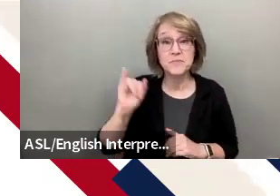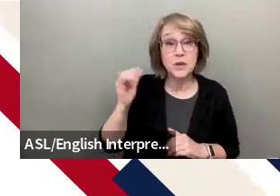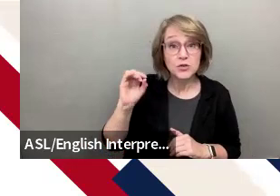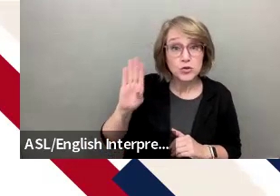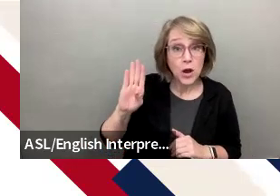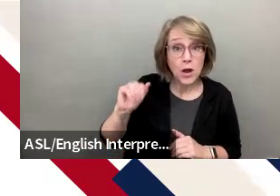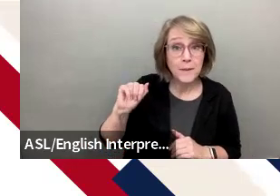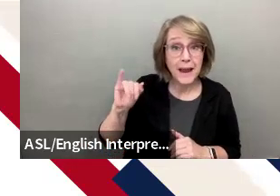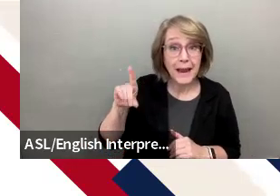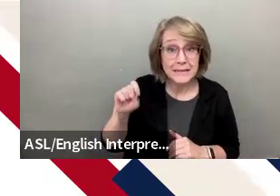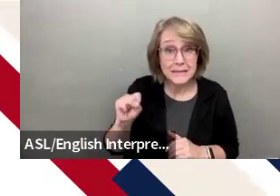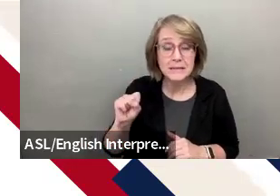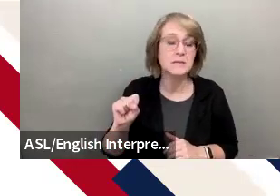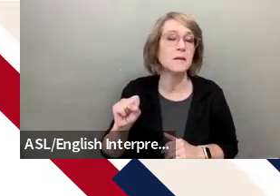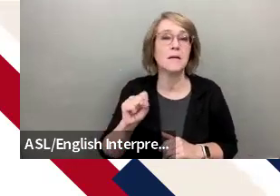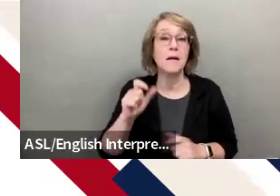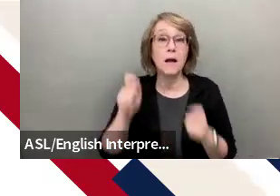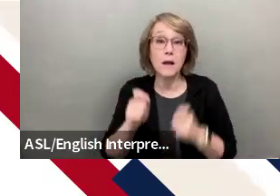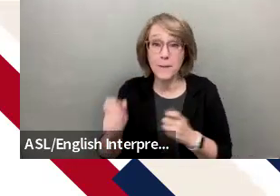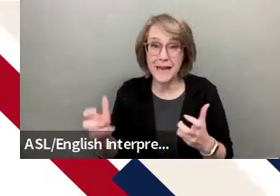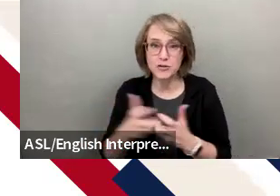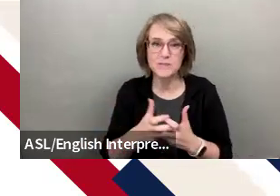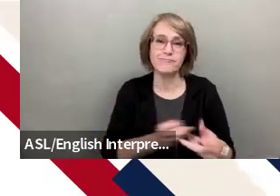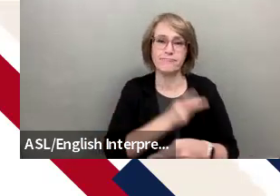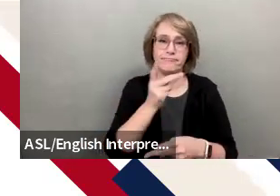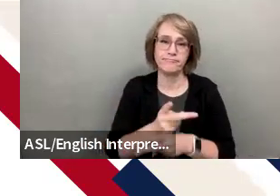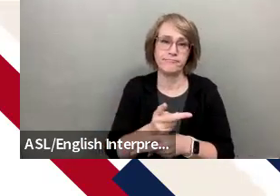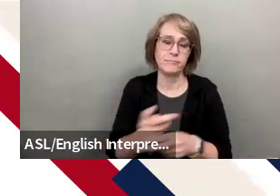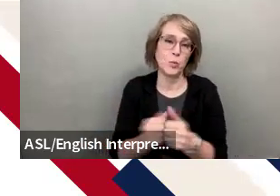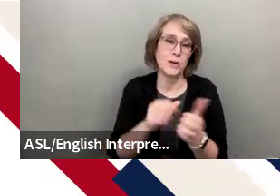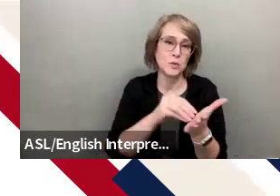THE WAY WILL GO WITH THEM AT THE END OF THEIR EXPERIENCE AND WILL BE OUTLINED AND IDENTIFIED